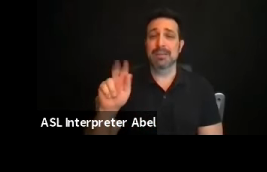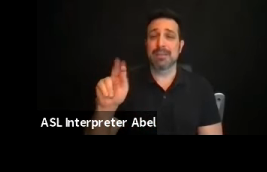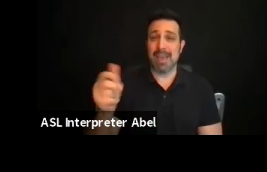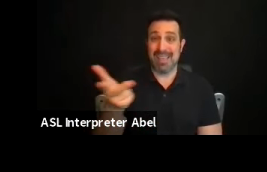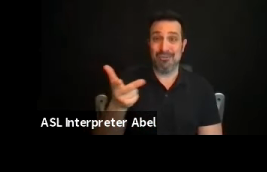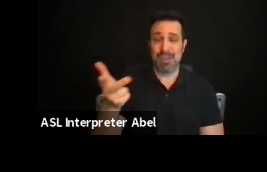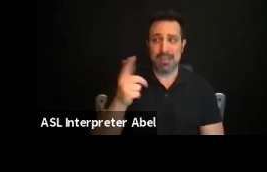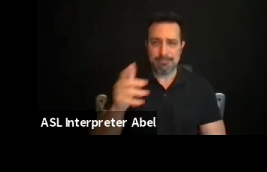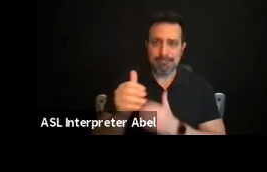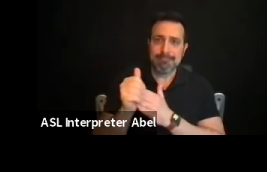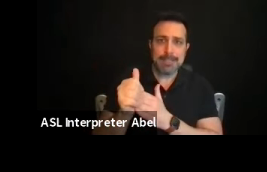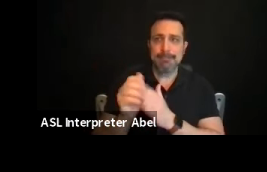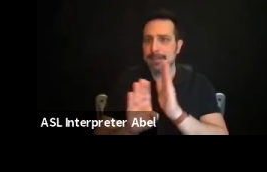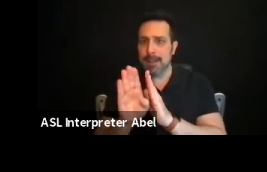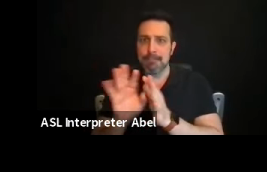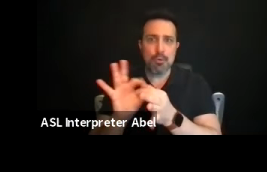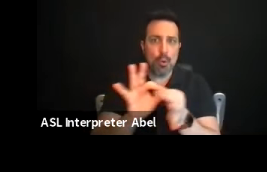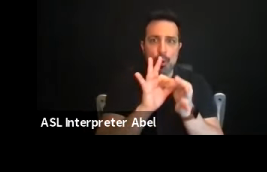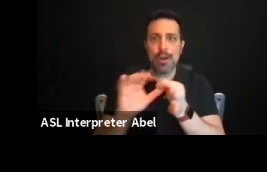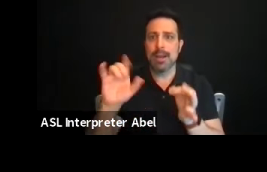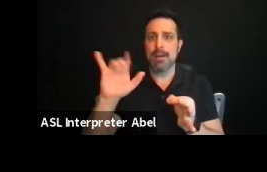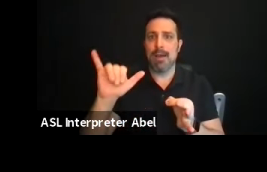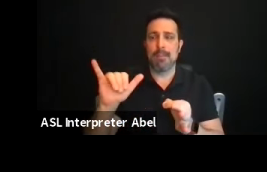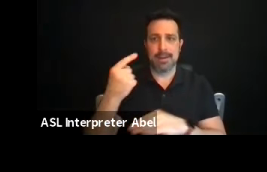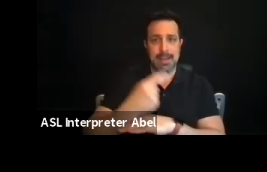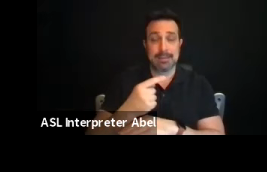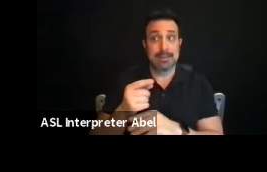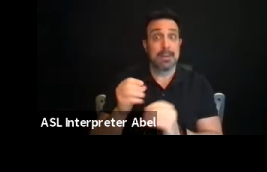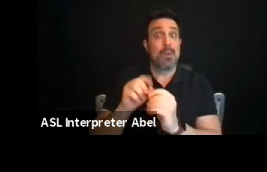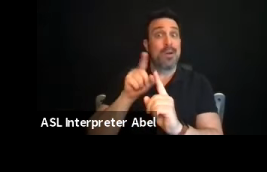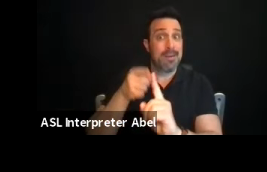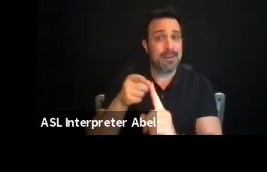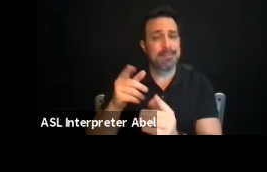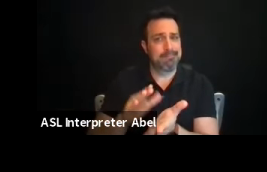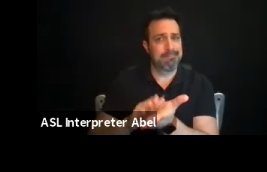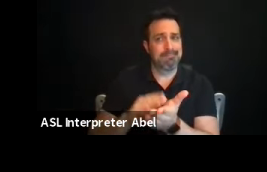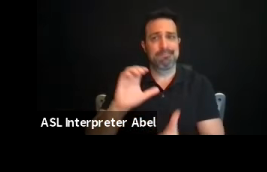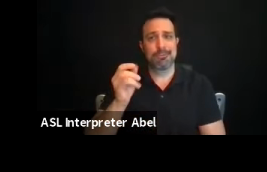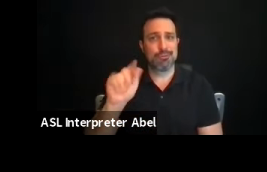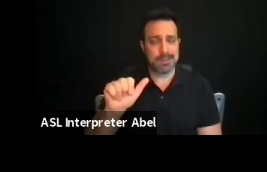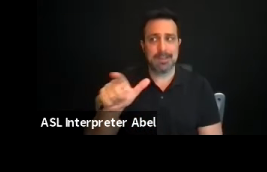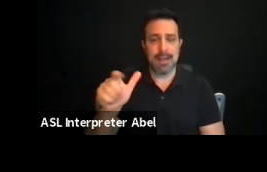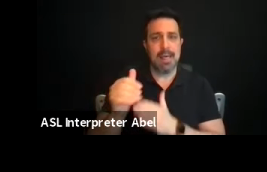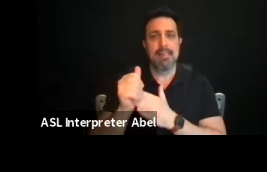fiscal manager. I want to recognize